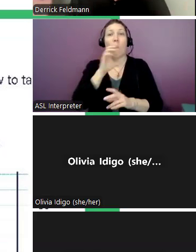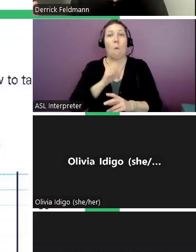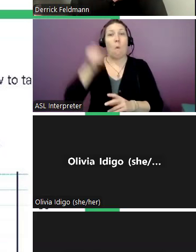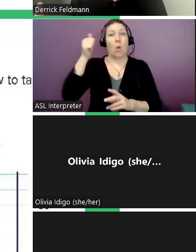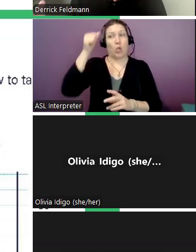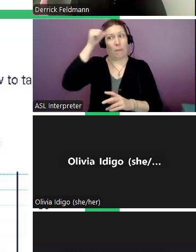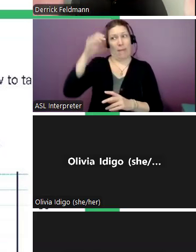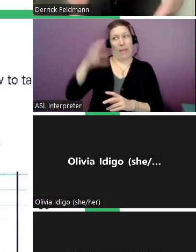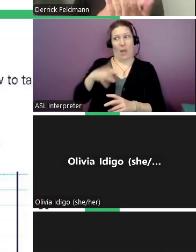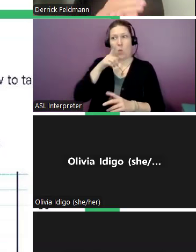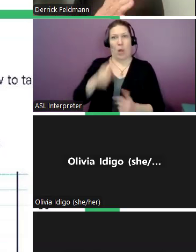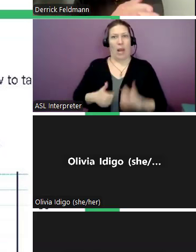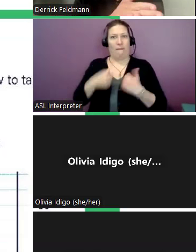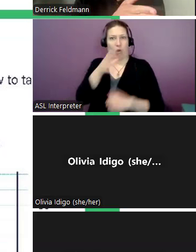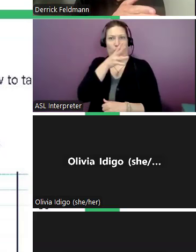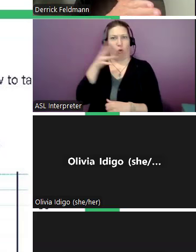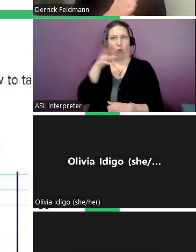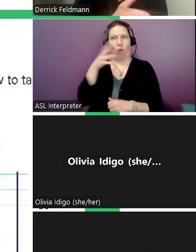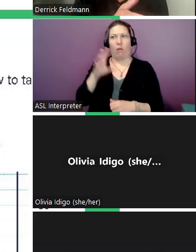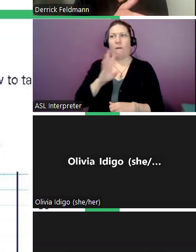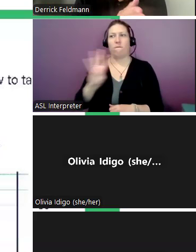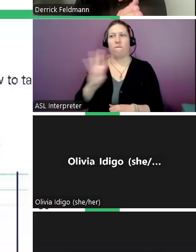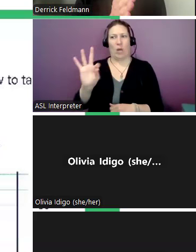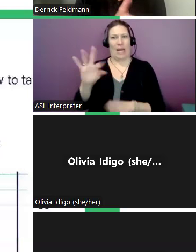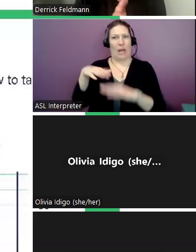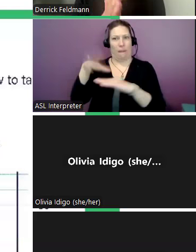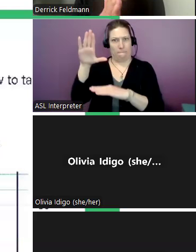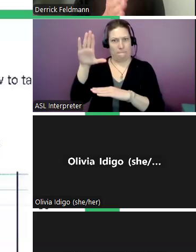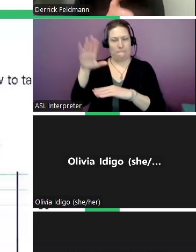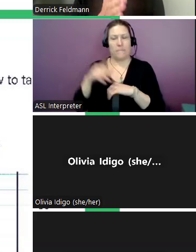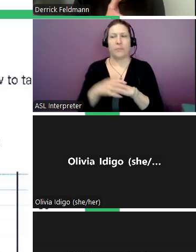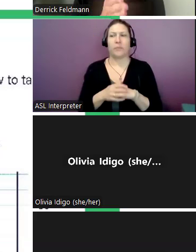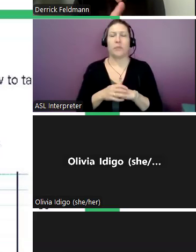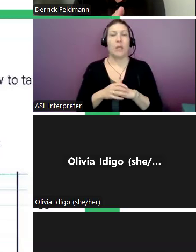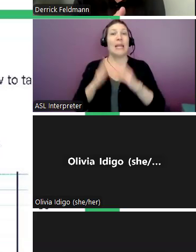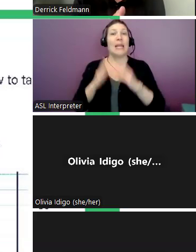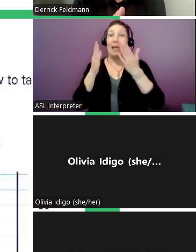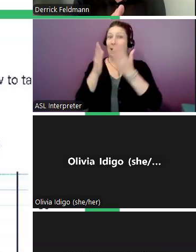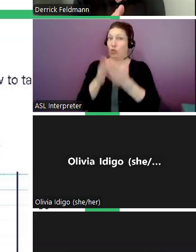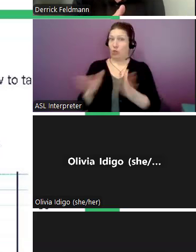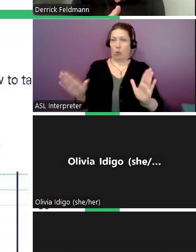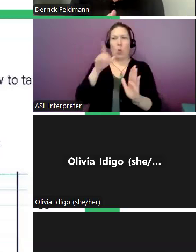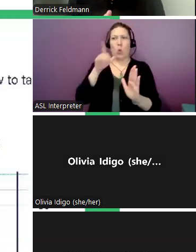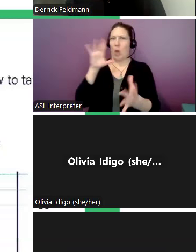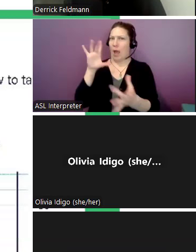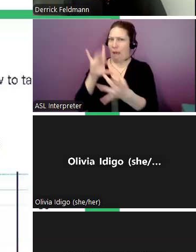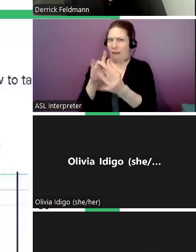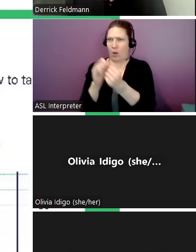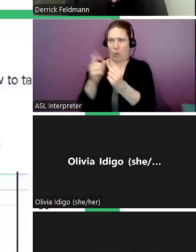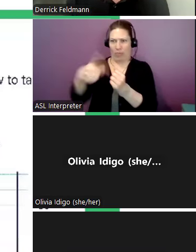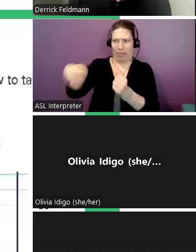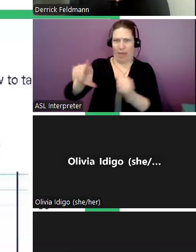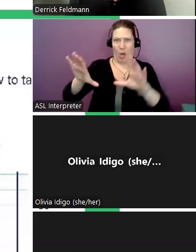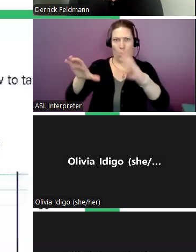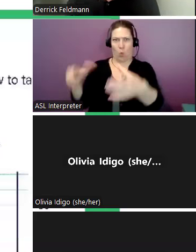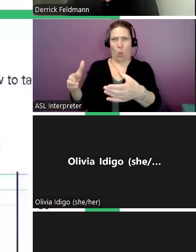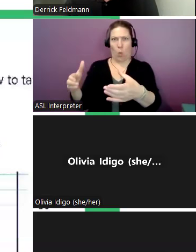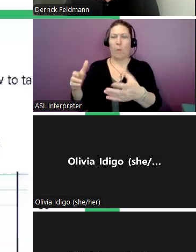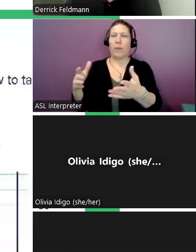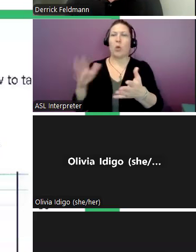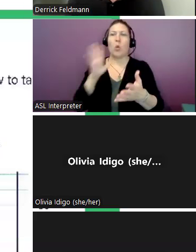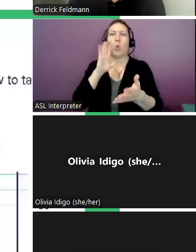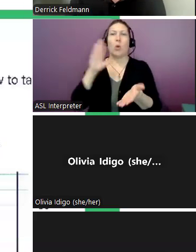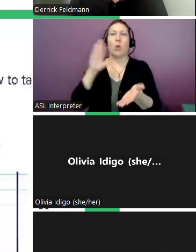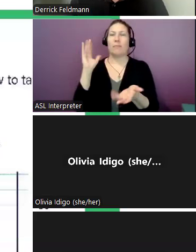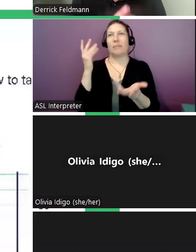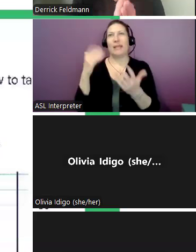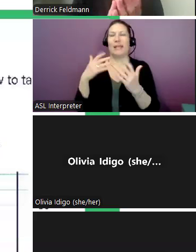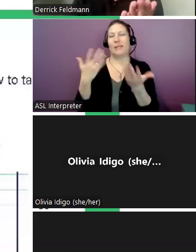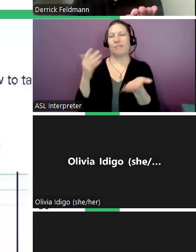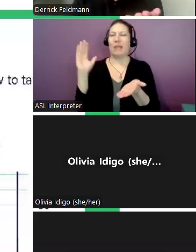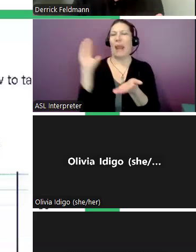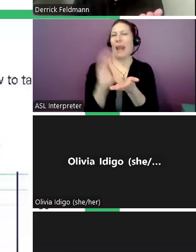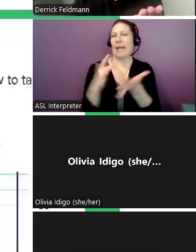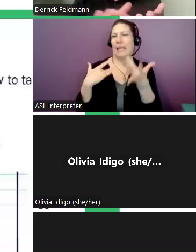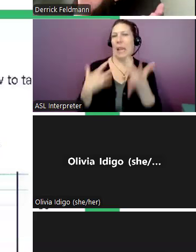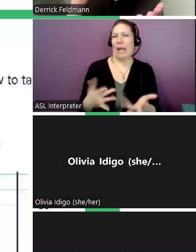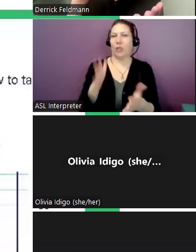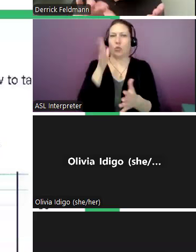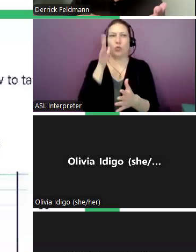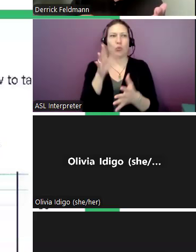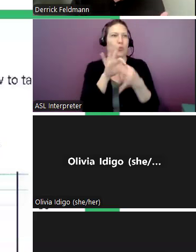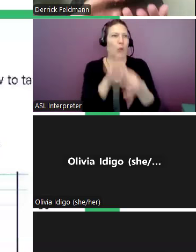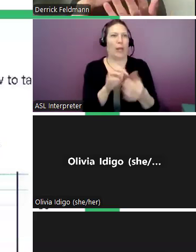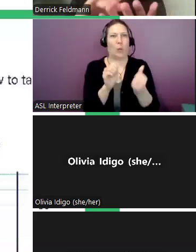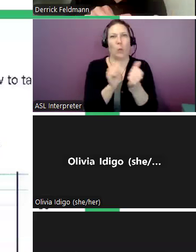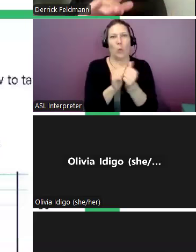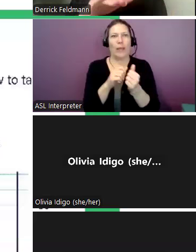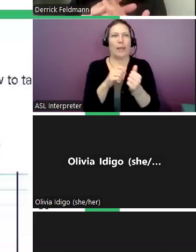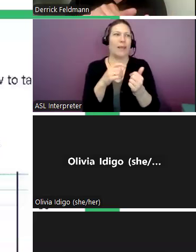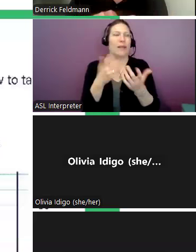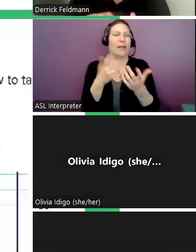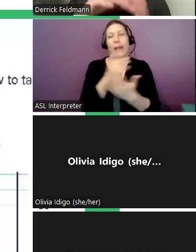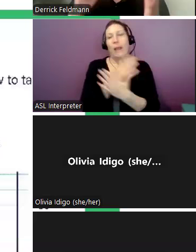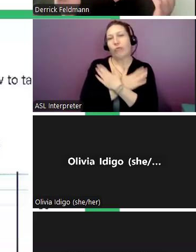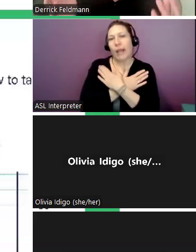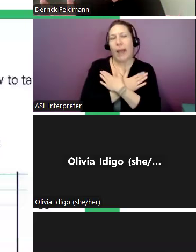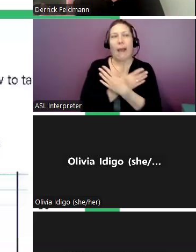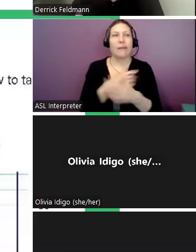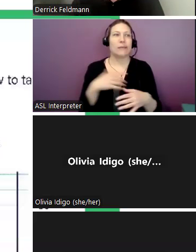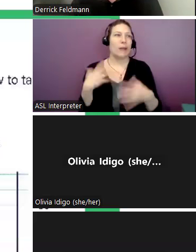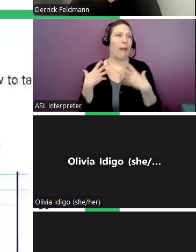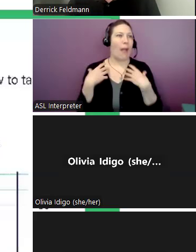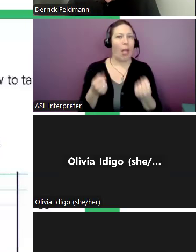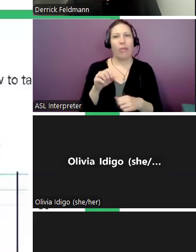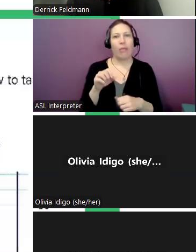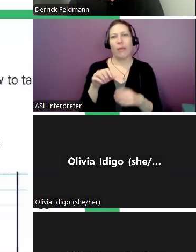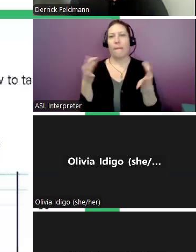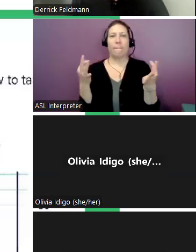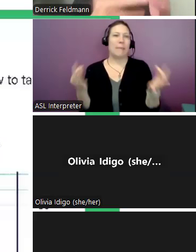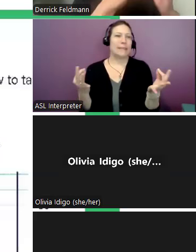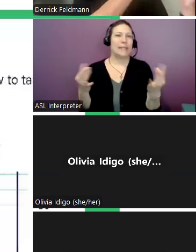Overall, trusted messengers, loved ones, connections to that population are less likely to find information helpful on any things related to things like relaxation, or health, wellness or meditation.